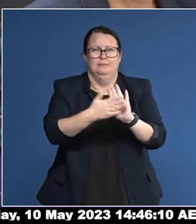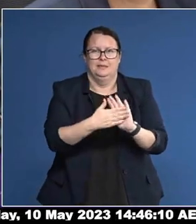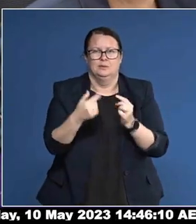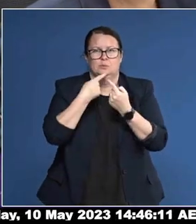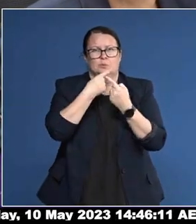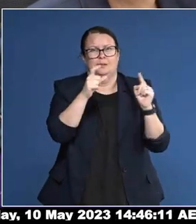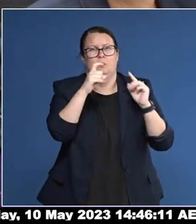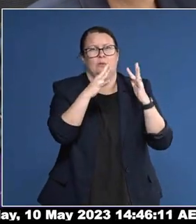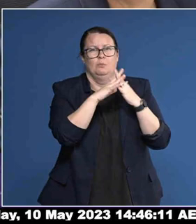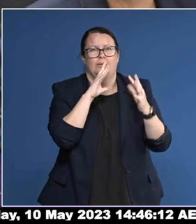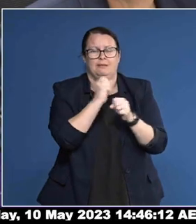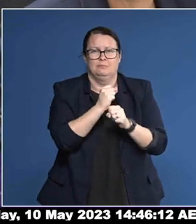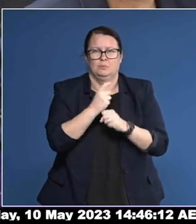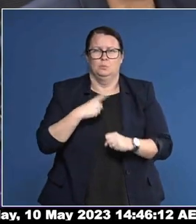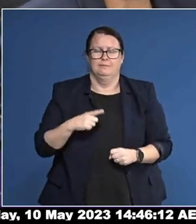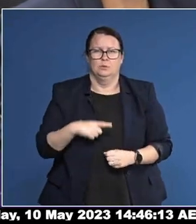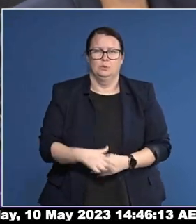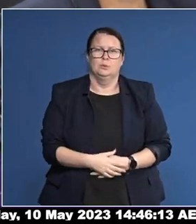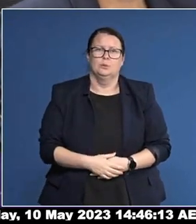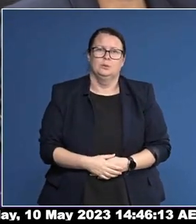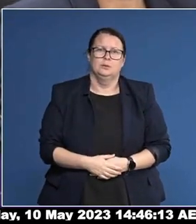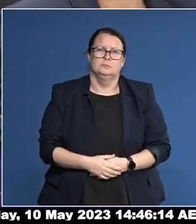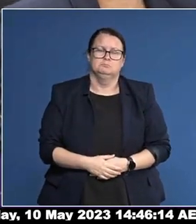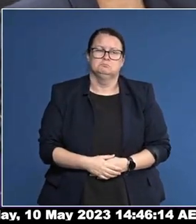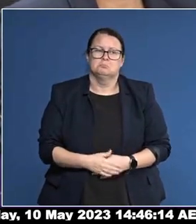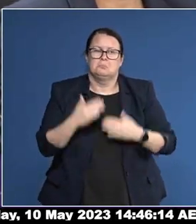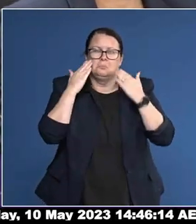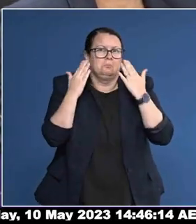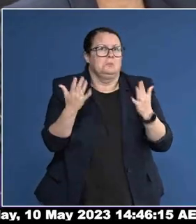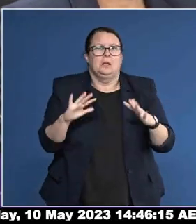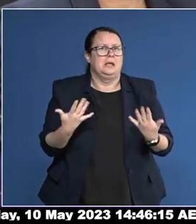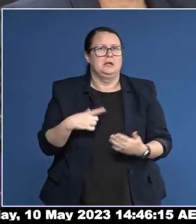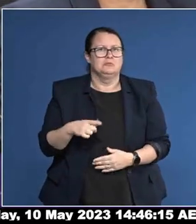I don't - I'm not aware of any specific reason other than those forums are